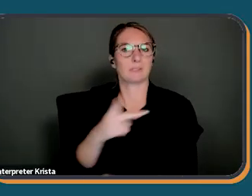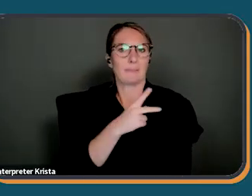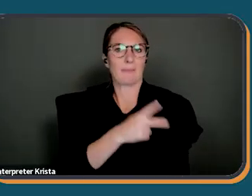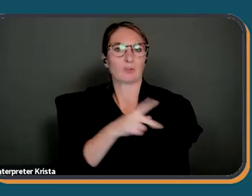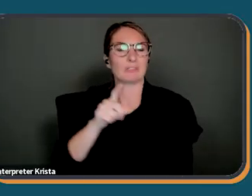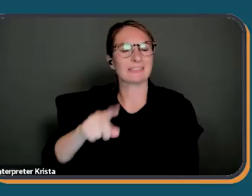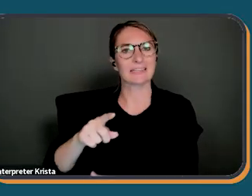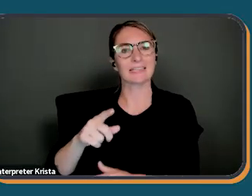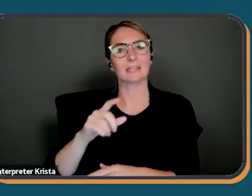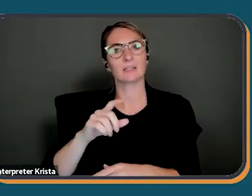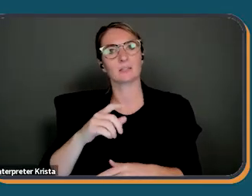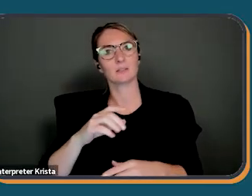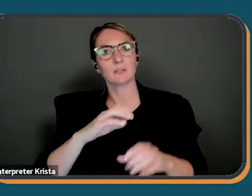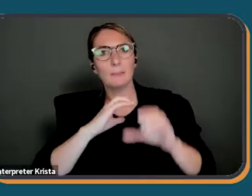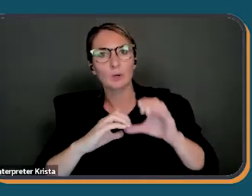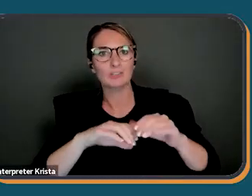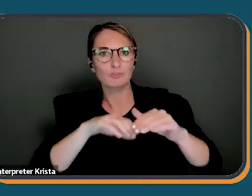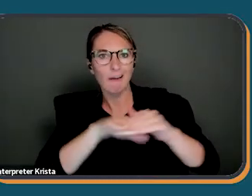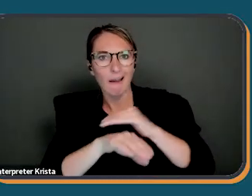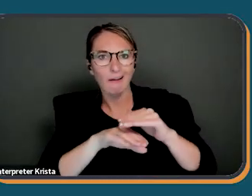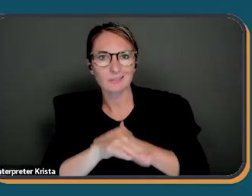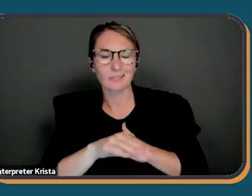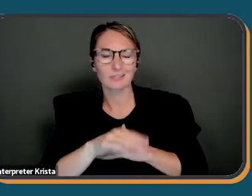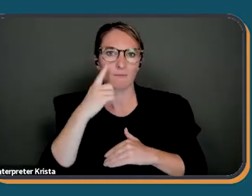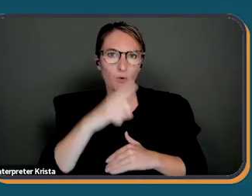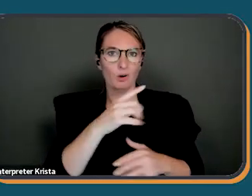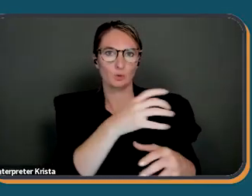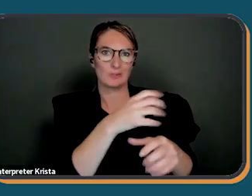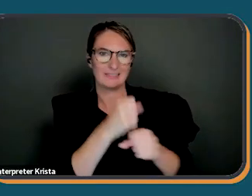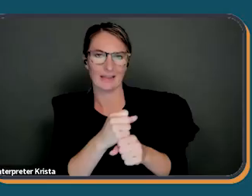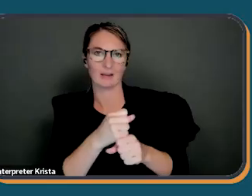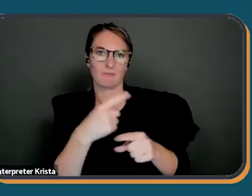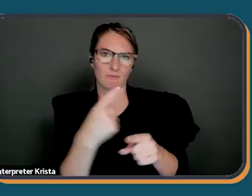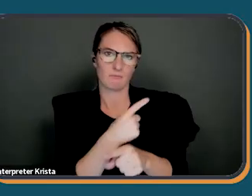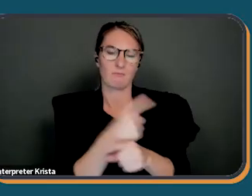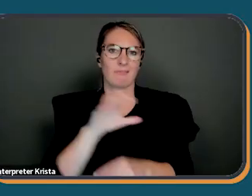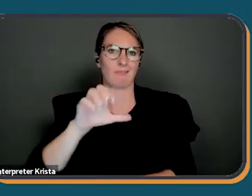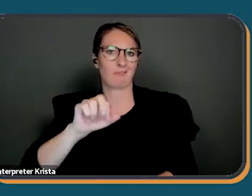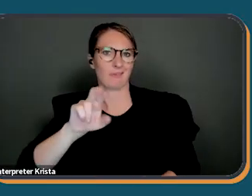with communication to be able to receive care. So this is our reminder that all patients